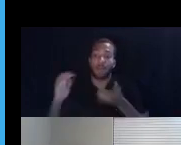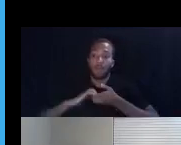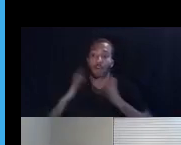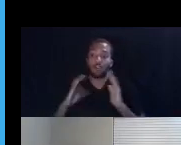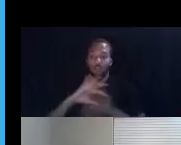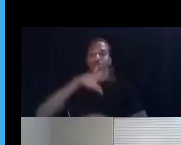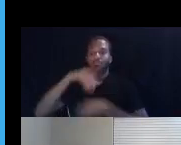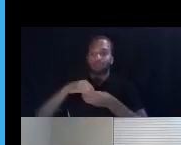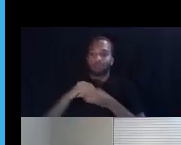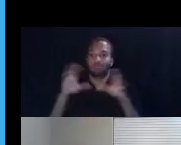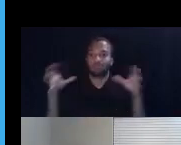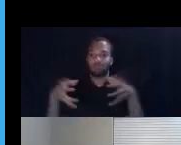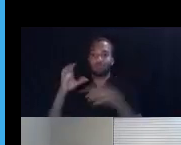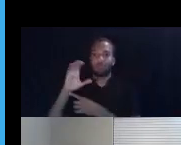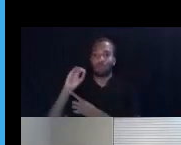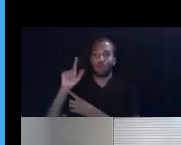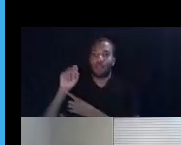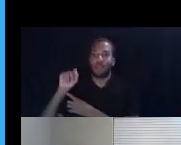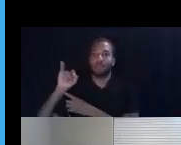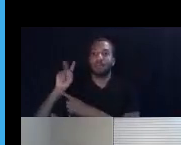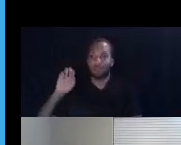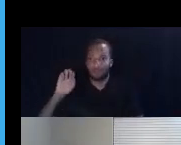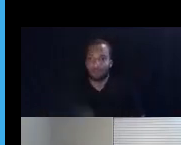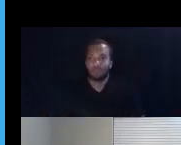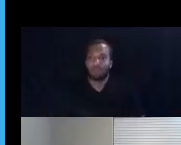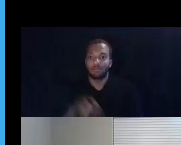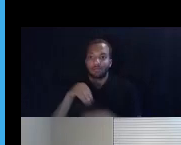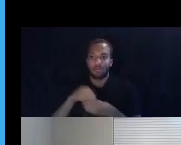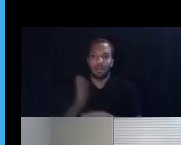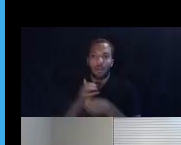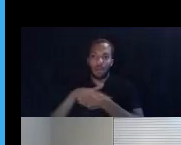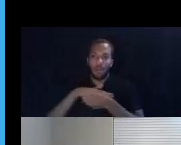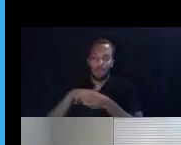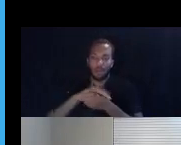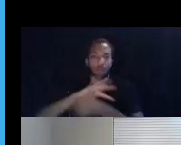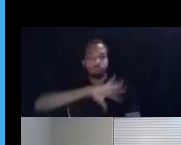So Washington, Multnomah and Clackamas are part of the Health Share collective.